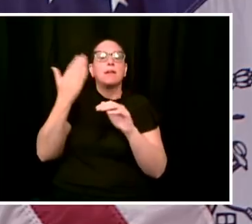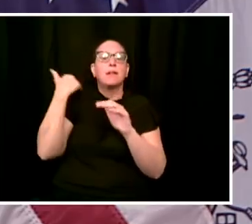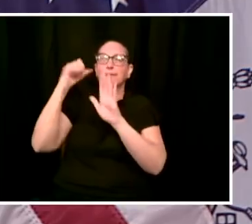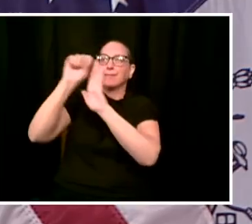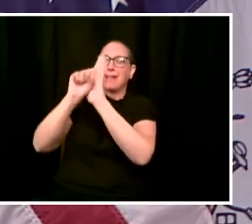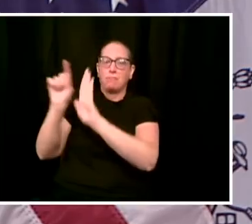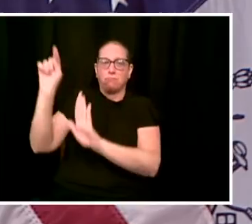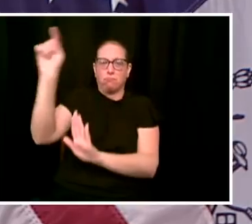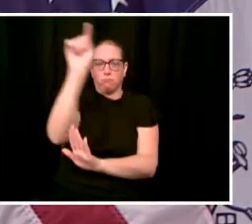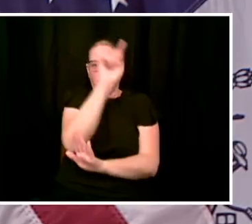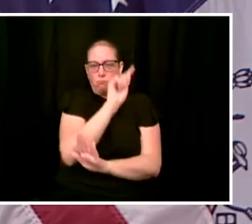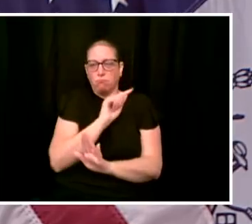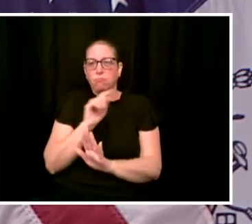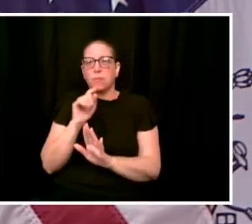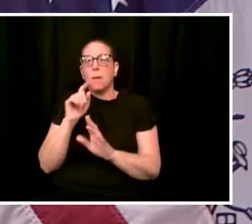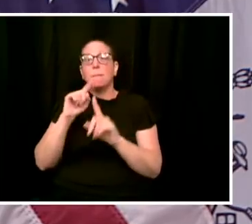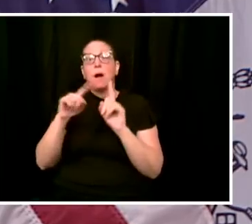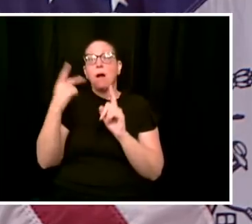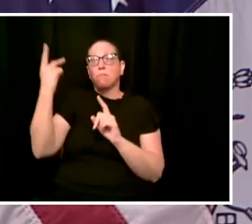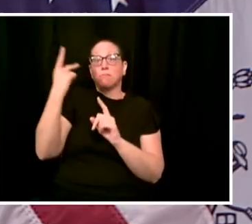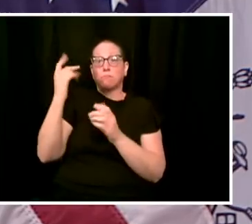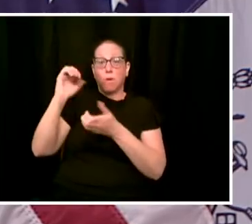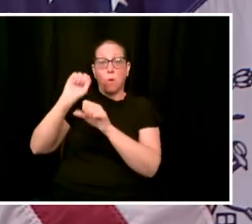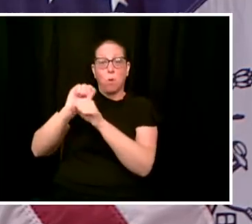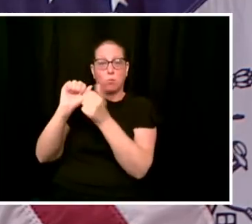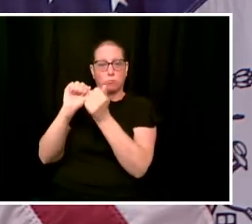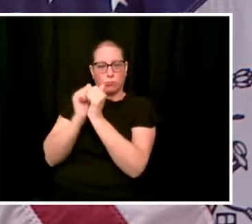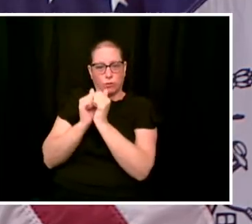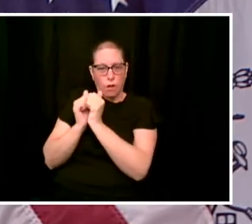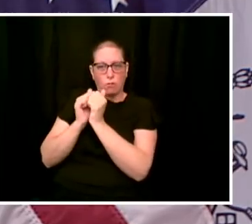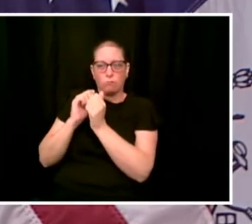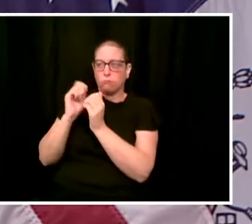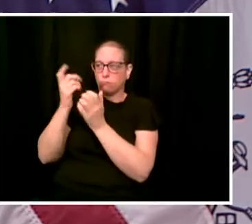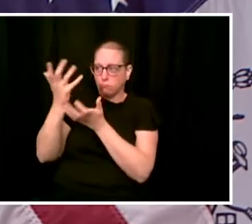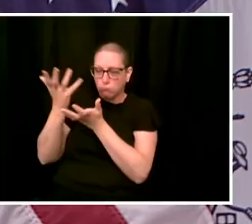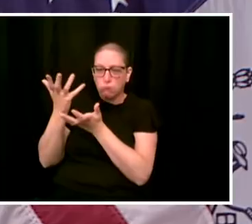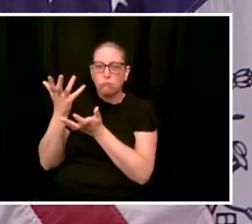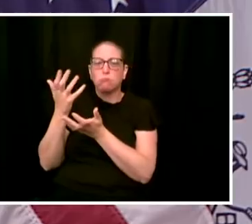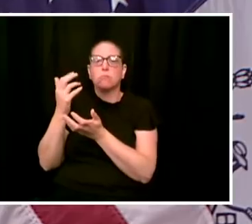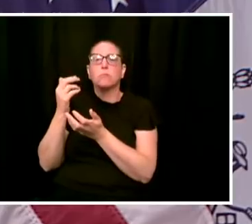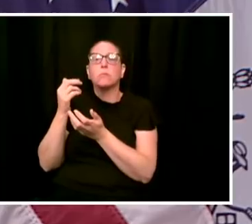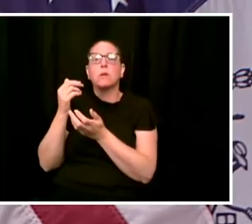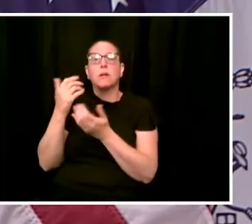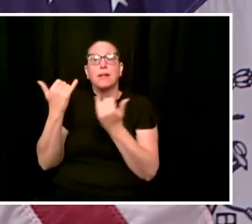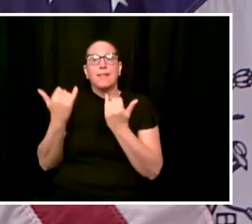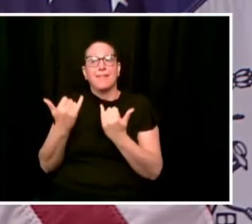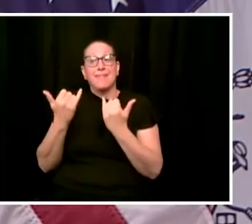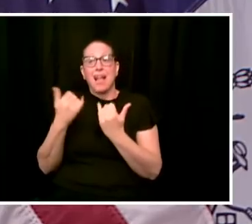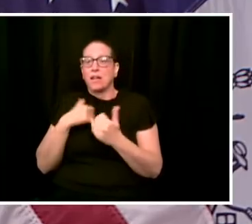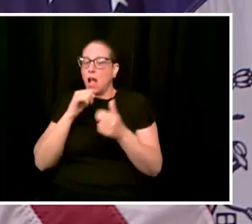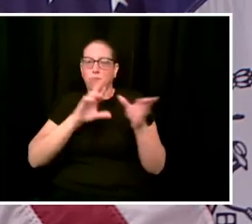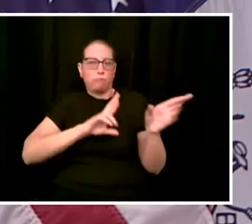INDICATORS. THE STATE HAS THEIR INDICATO RS WEL WI TOGETHER. T AL VAABLUL MEASURES. BY BOTH SETS OF